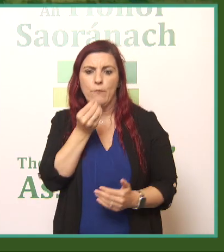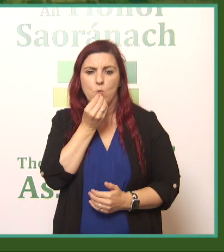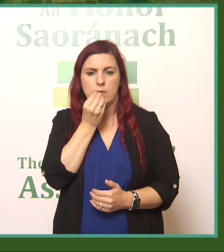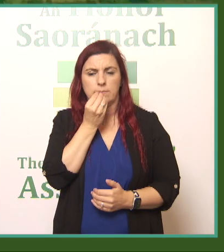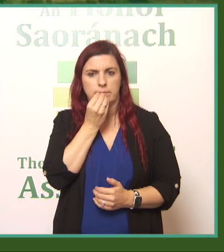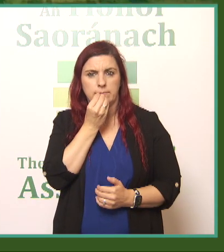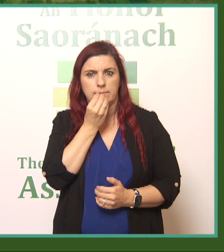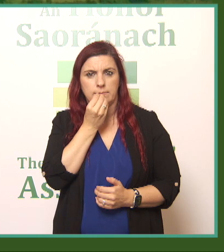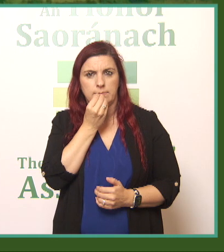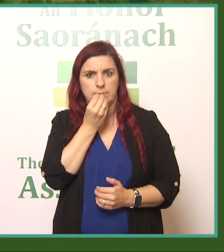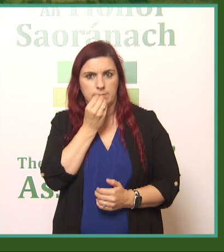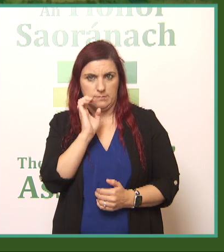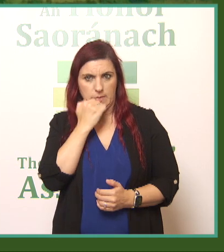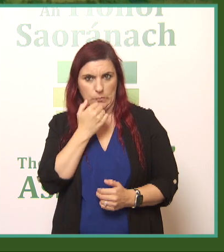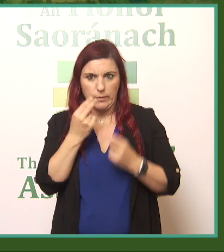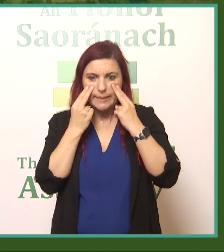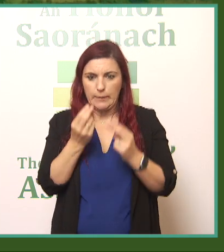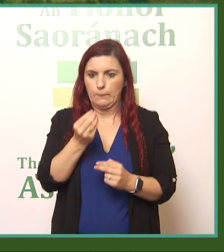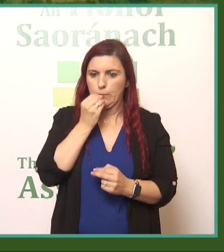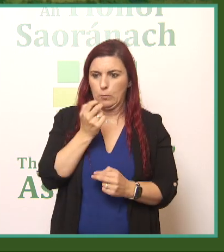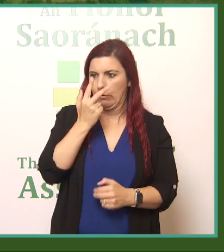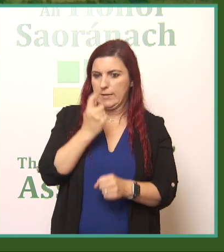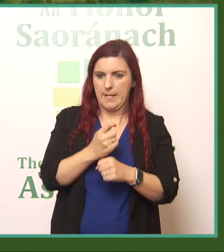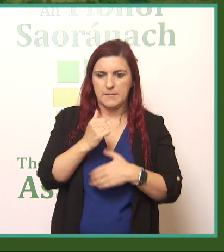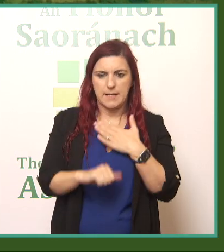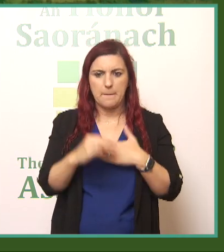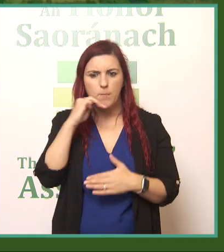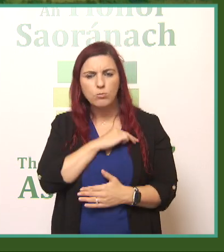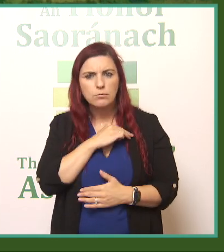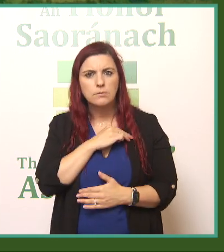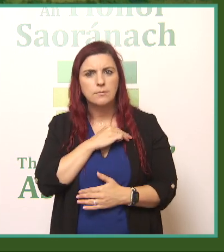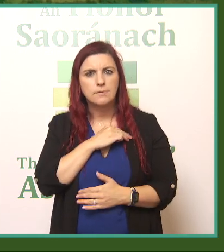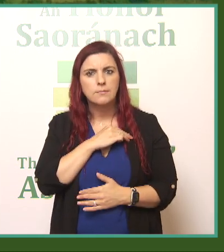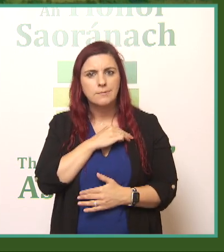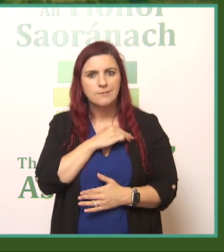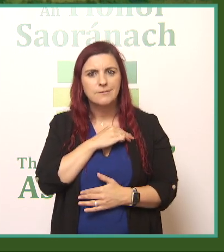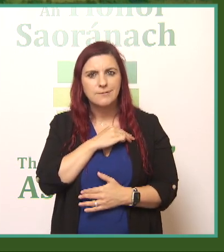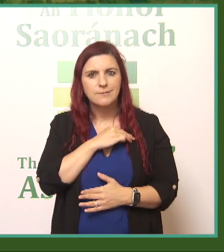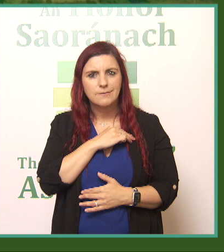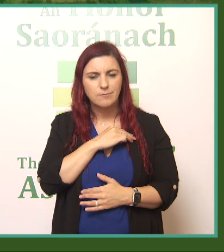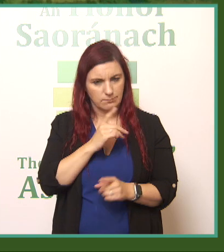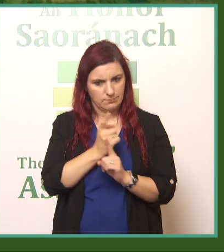food three times a day that's a hugely important ecosystem service but we also need them to be able